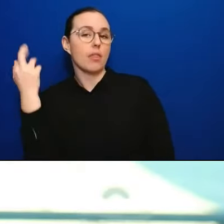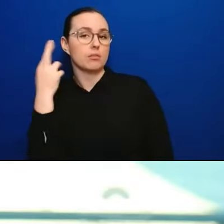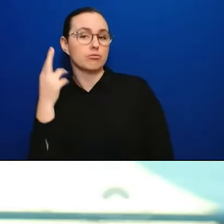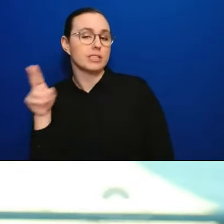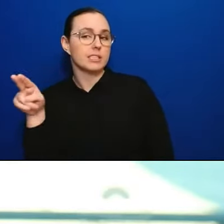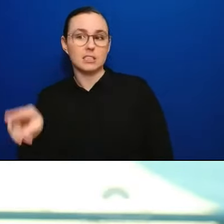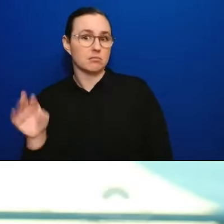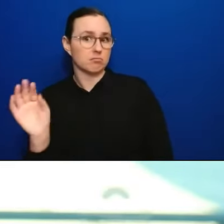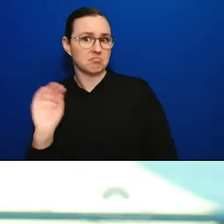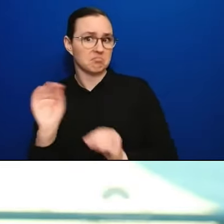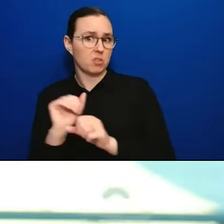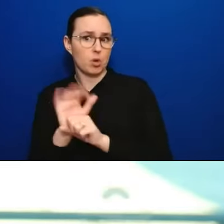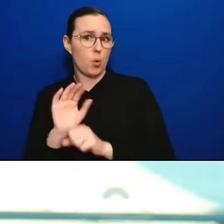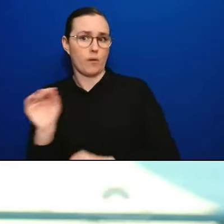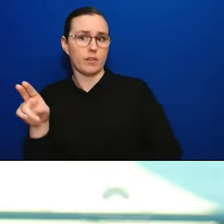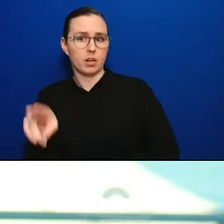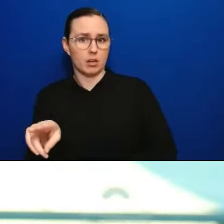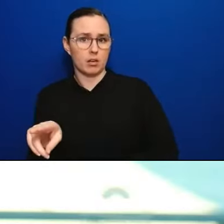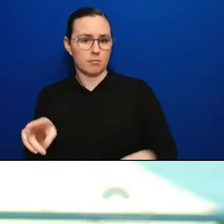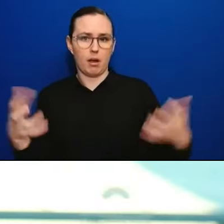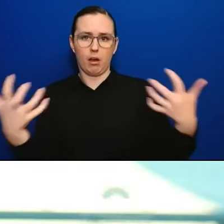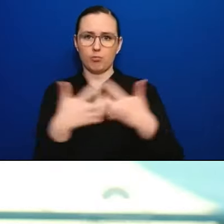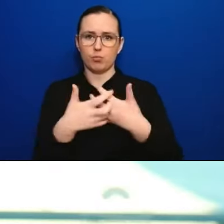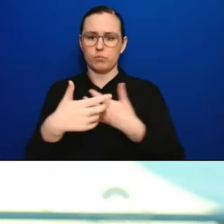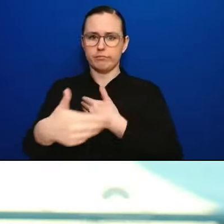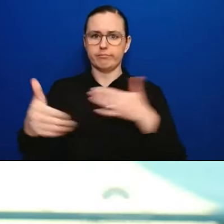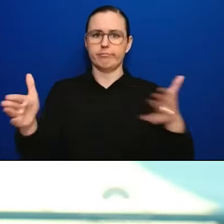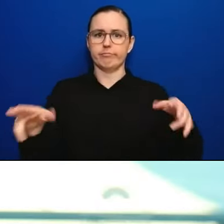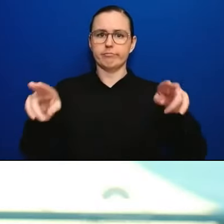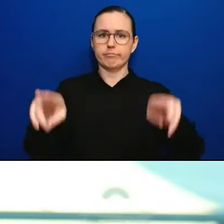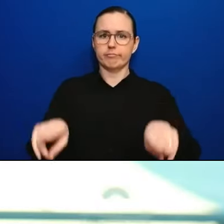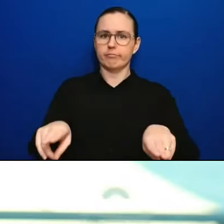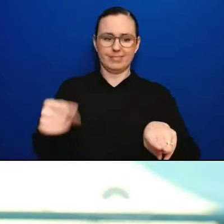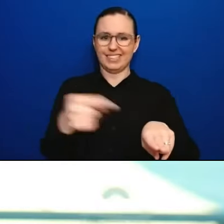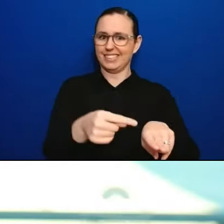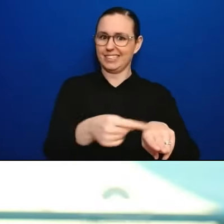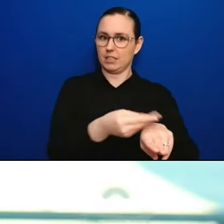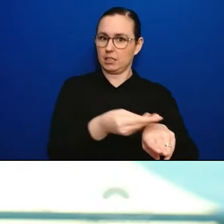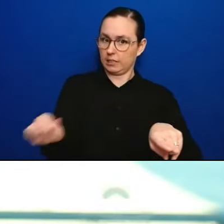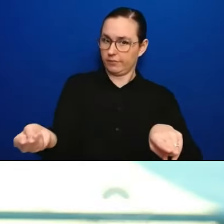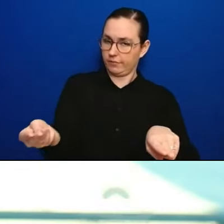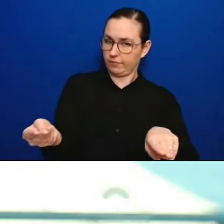situations. Do any of these people who go